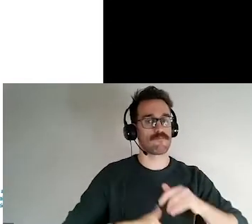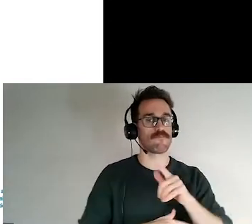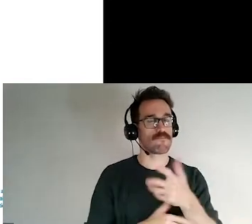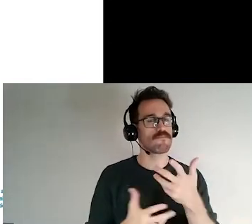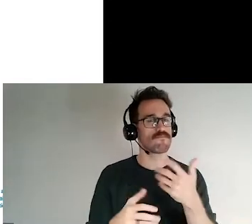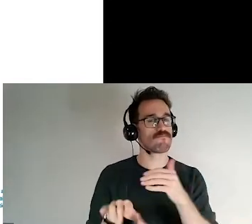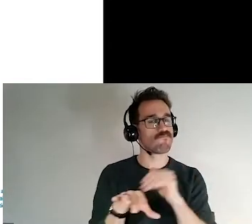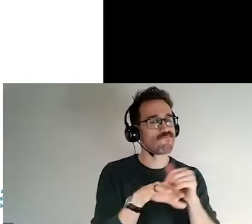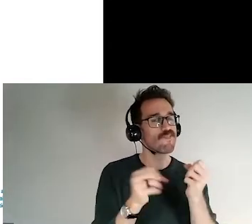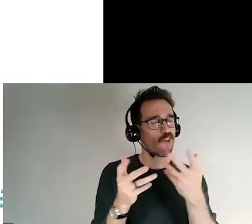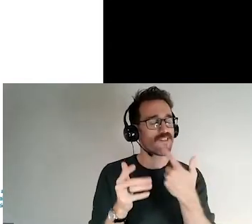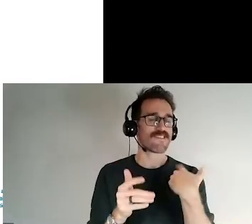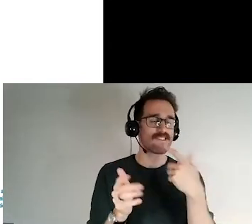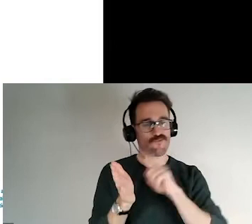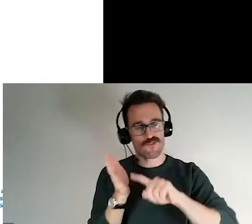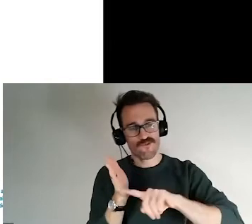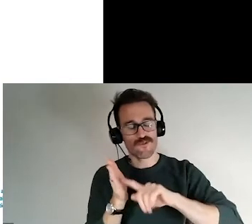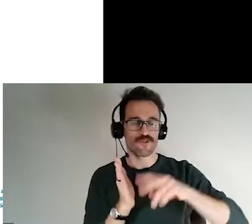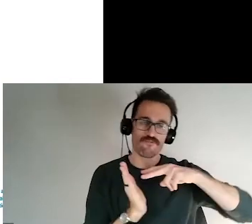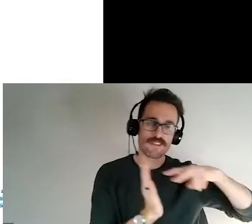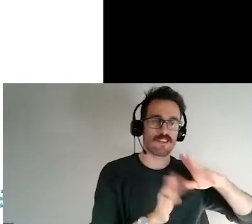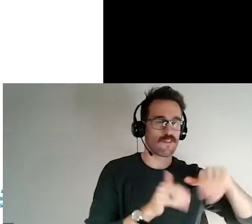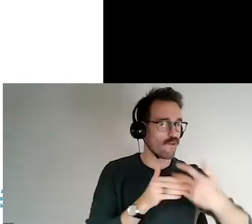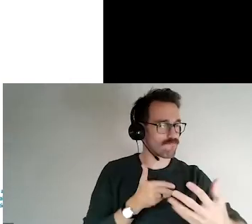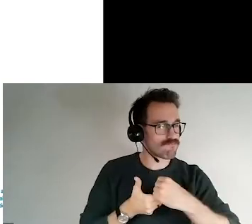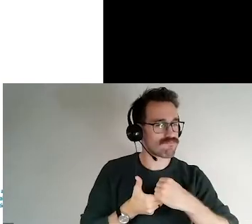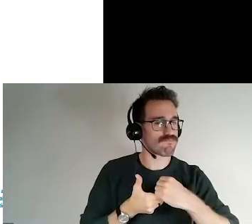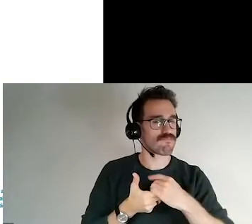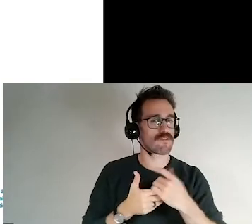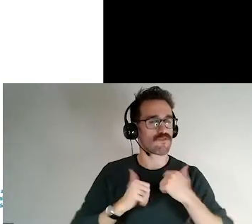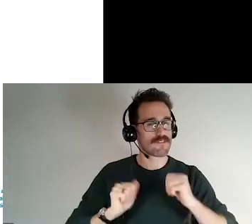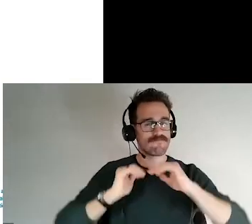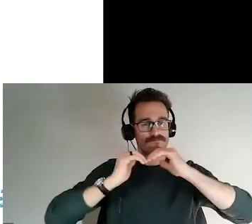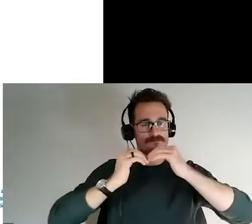and done a lot of research on our own to kind of break things down into five broad areas,